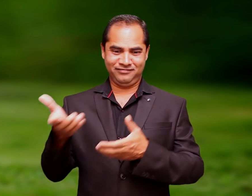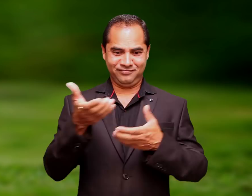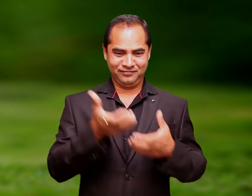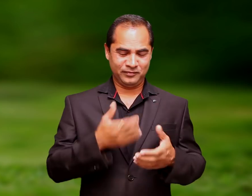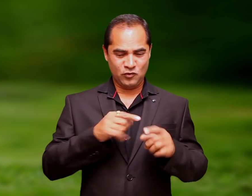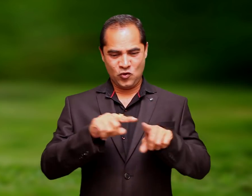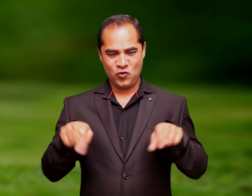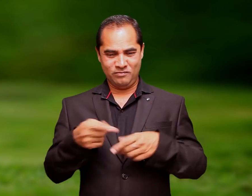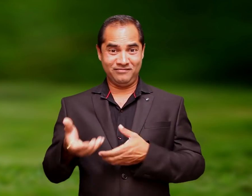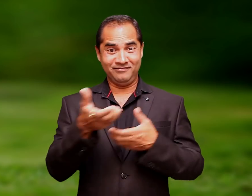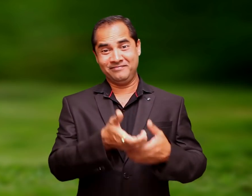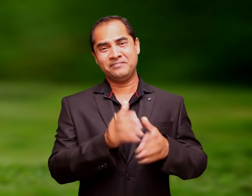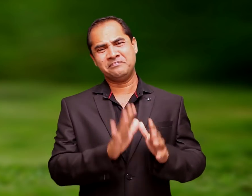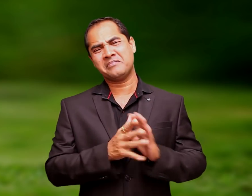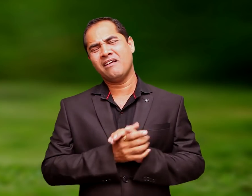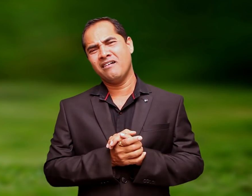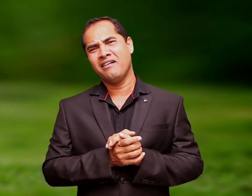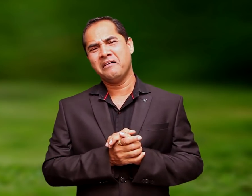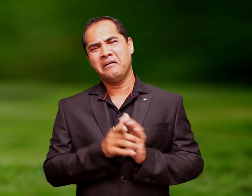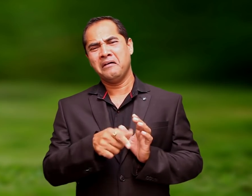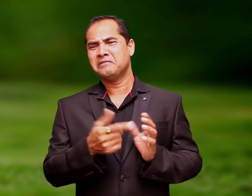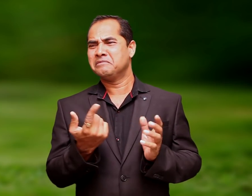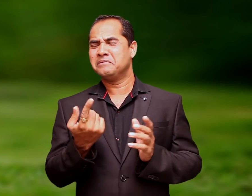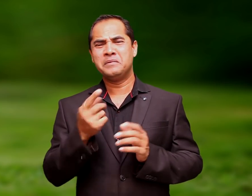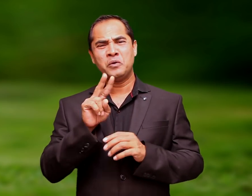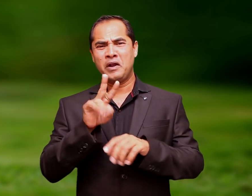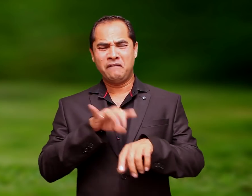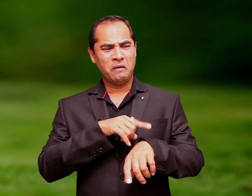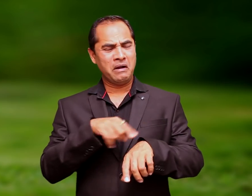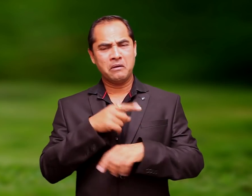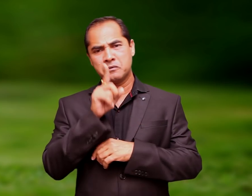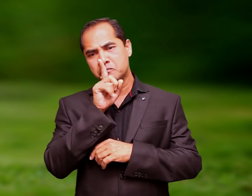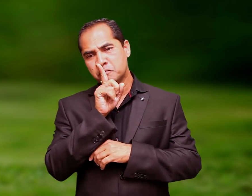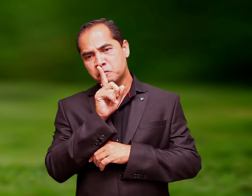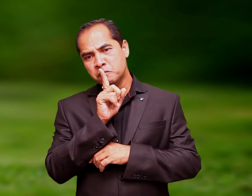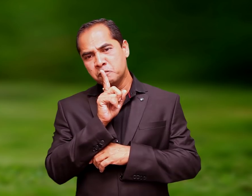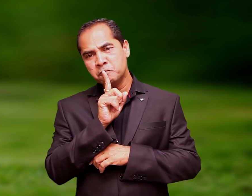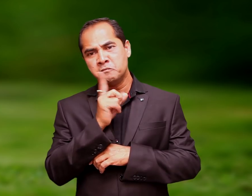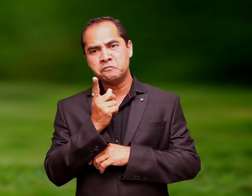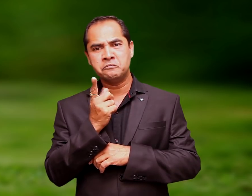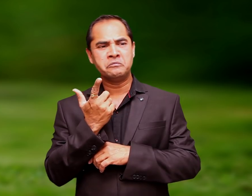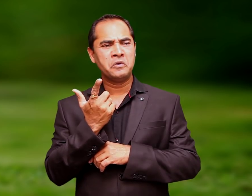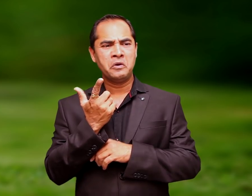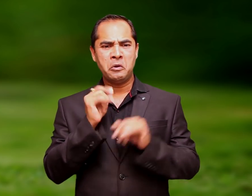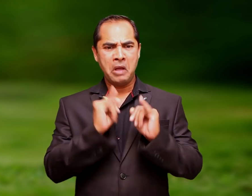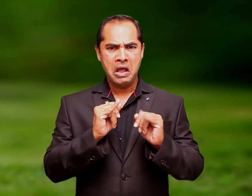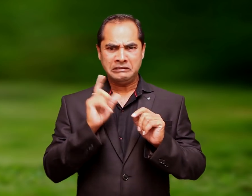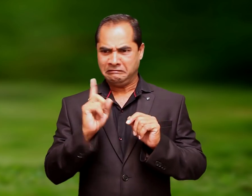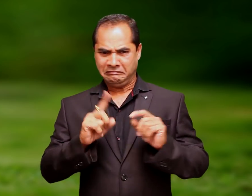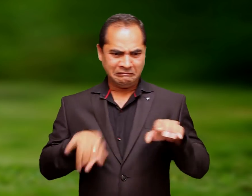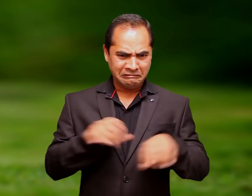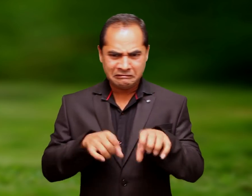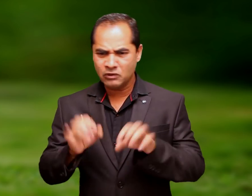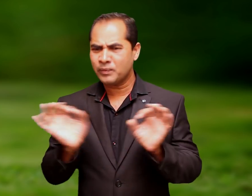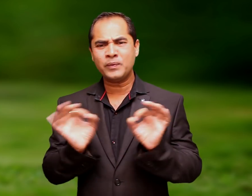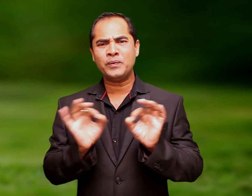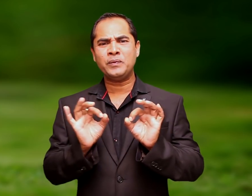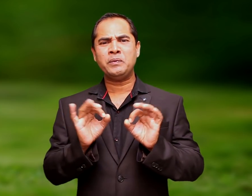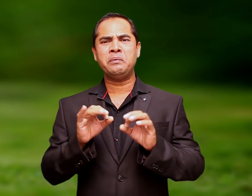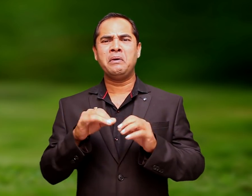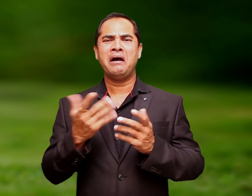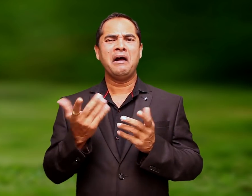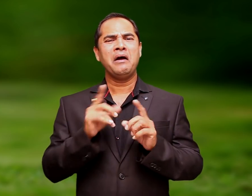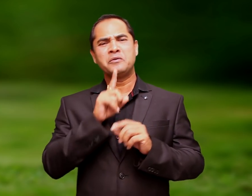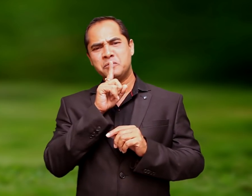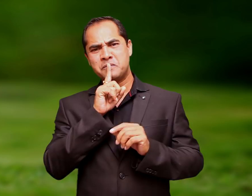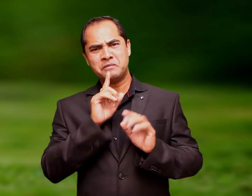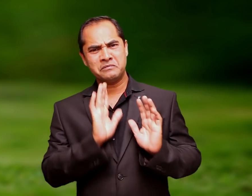I brought him home. For the first 24 hours, Mijbil was neither hostile, not